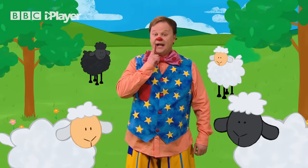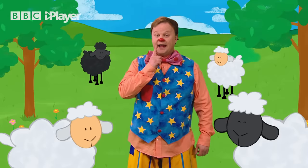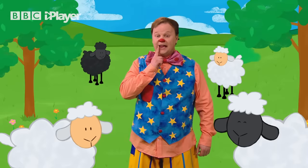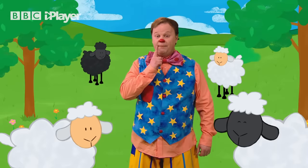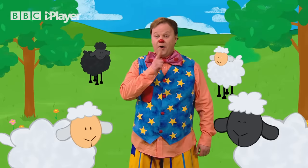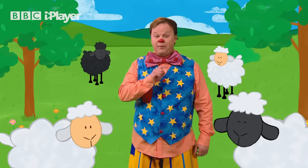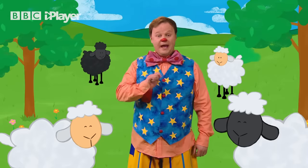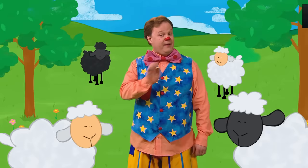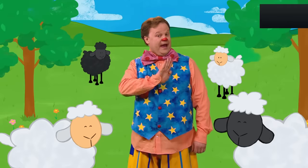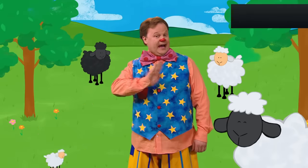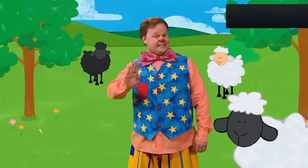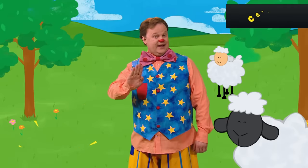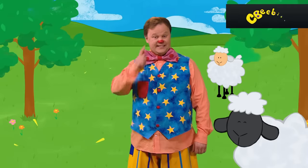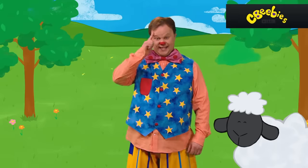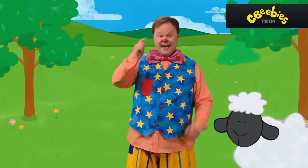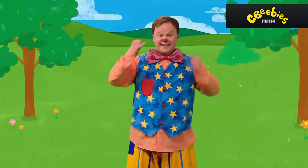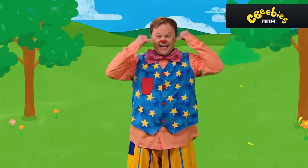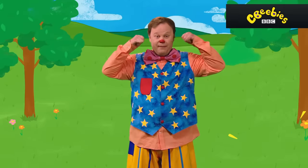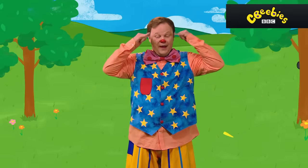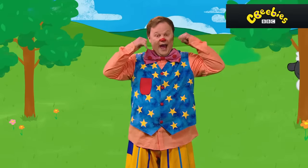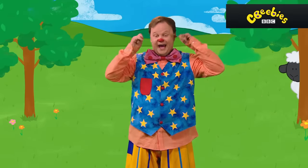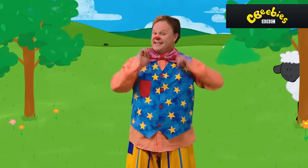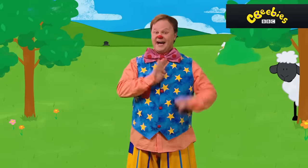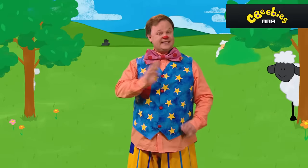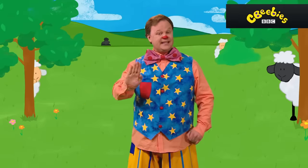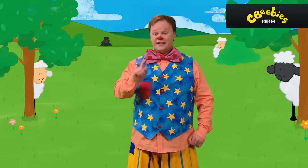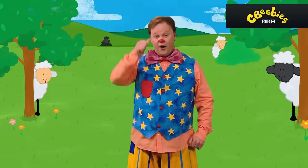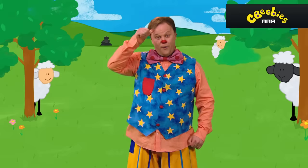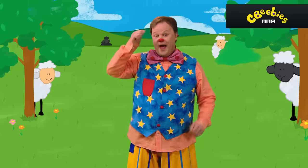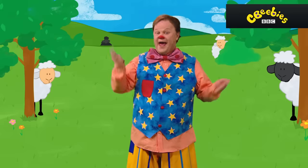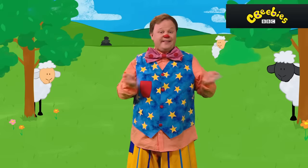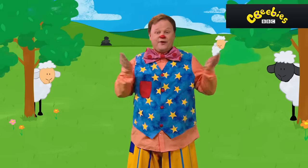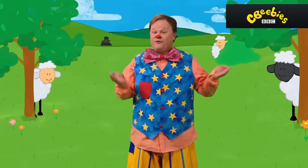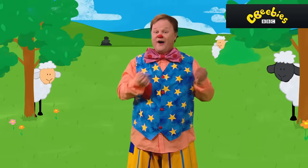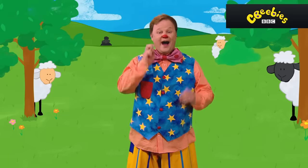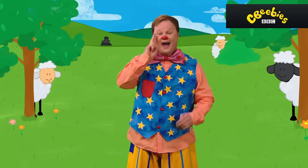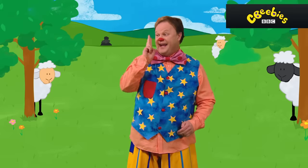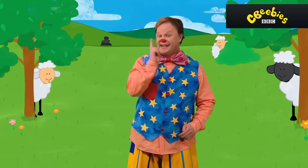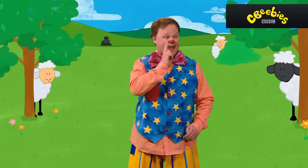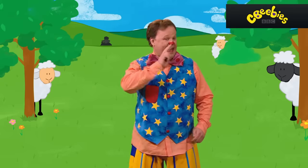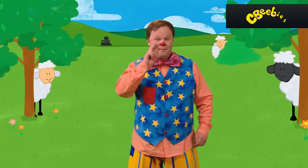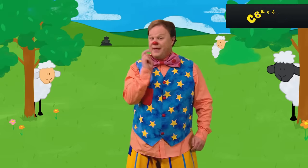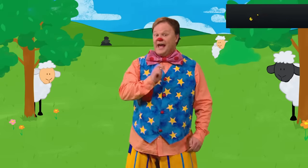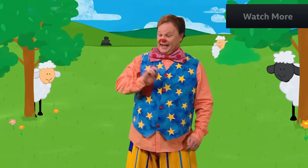little bo peep has lost her sheep and doesn't know where to find them